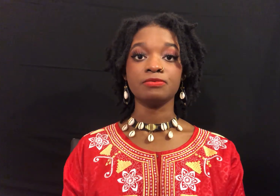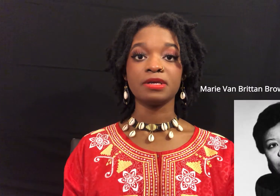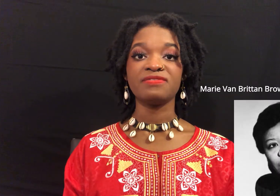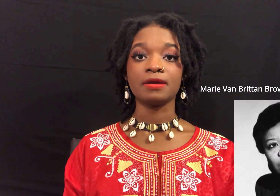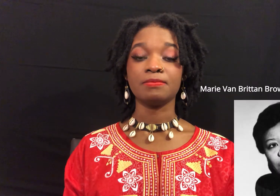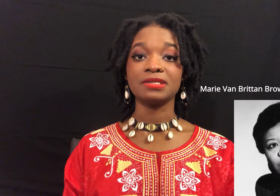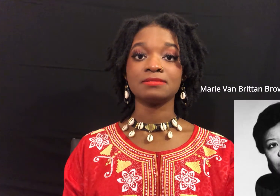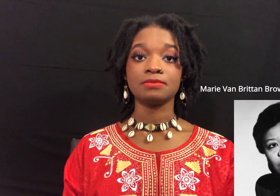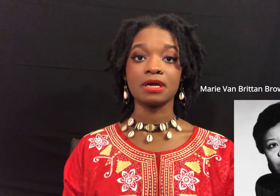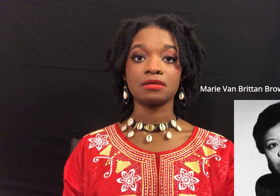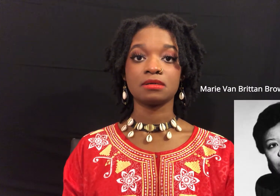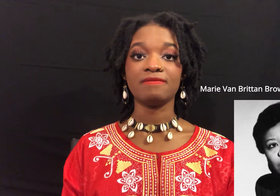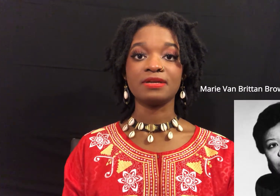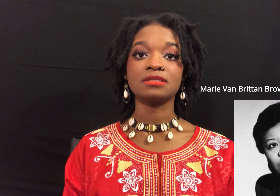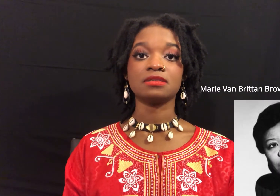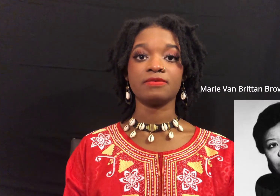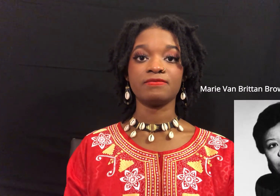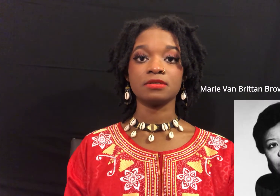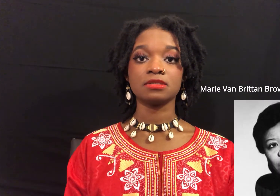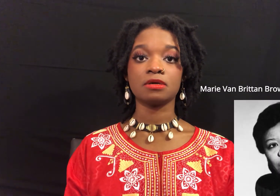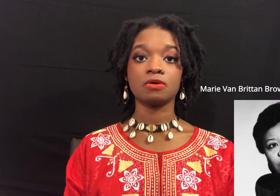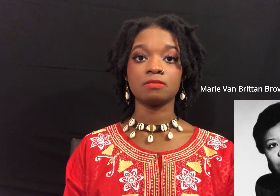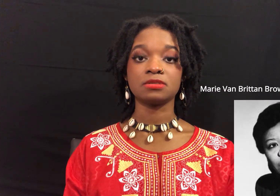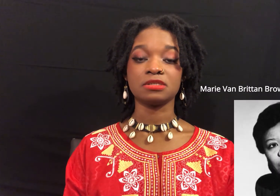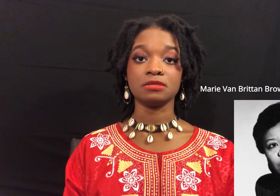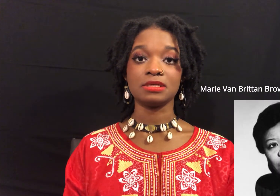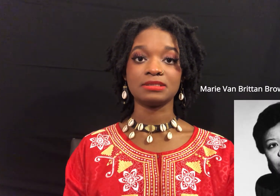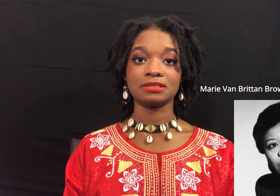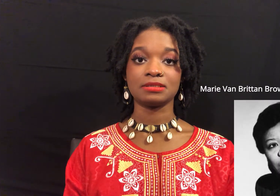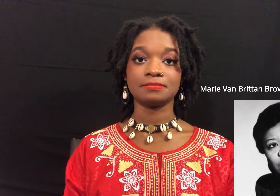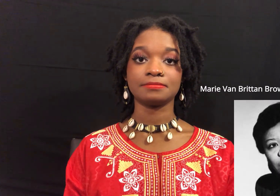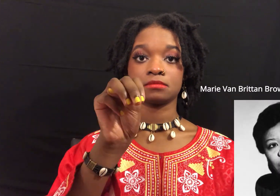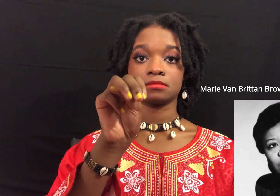Marie Van Brittan Brown invented the first home security system.